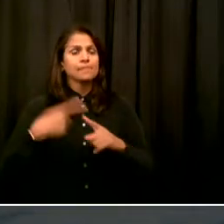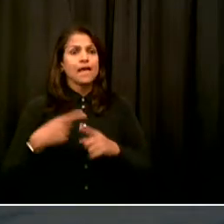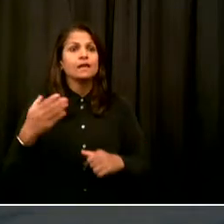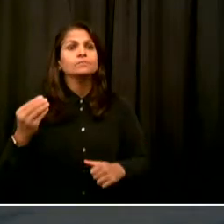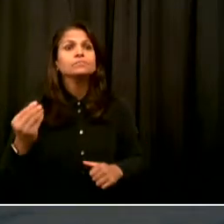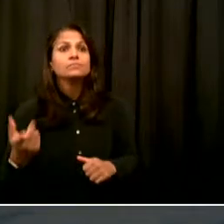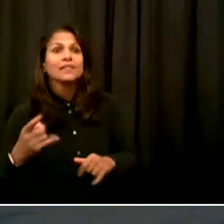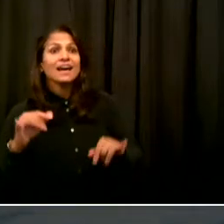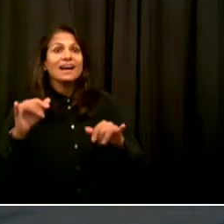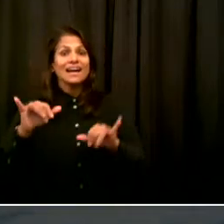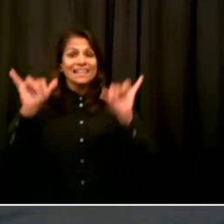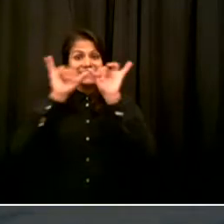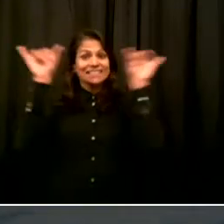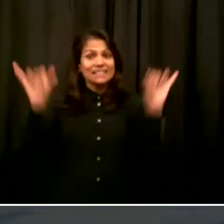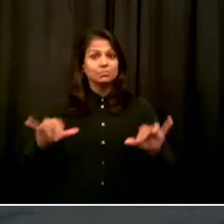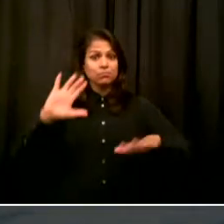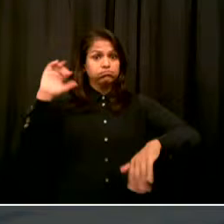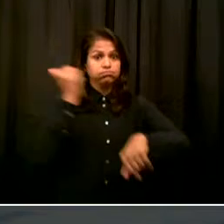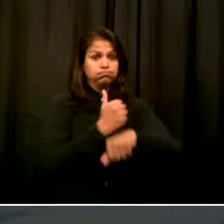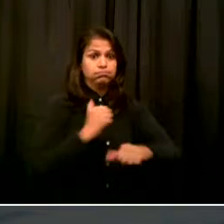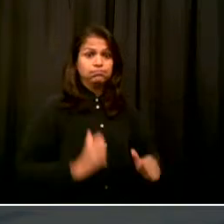THE FERRY TERMINAL WHEE REOYU CAN COME IN AND GET A TEST DONE QUICCKLY. .